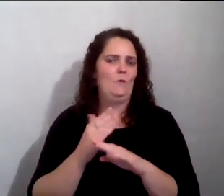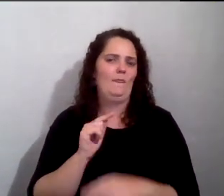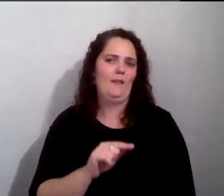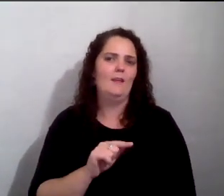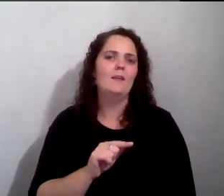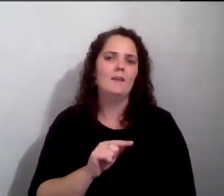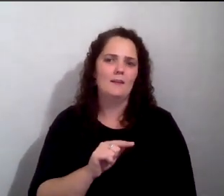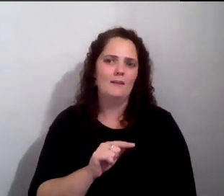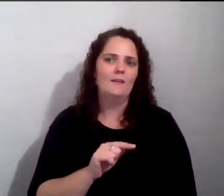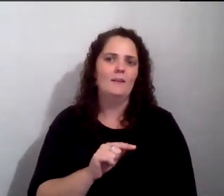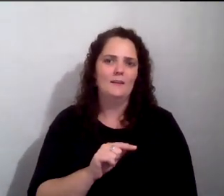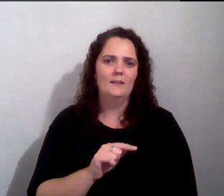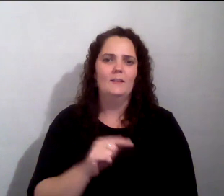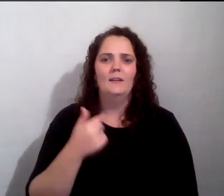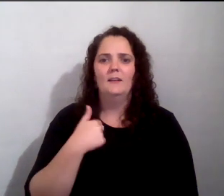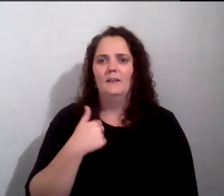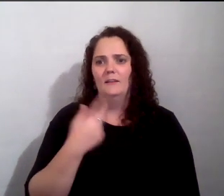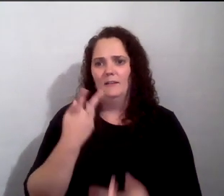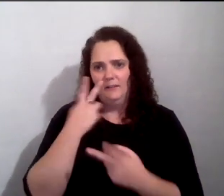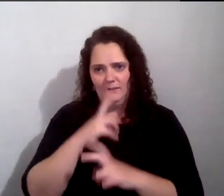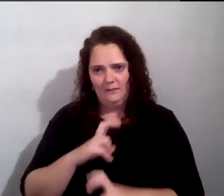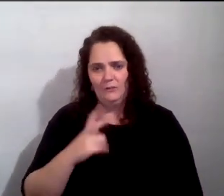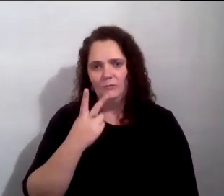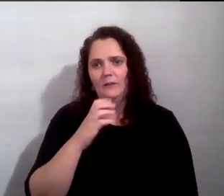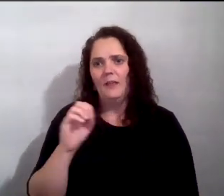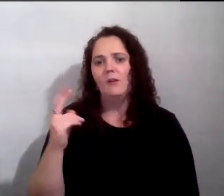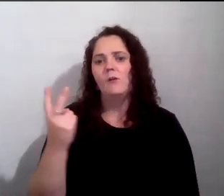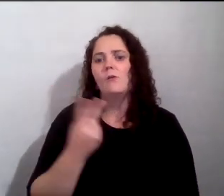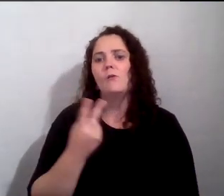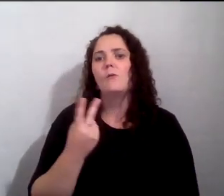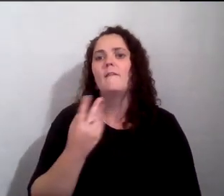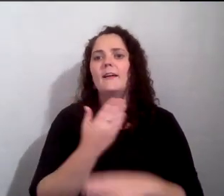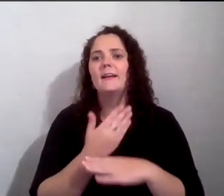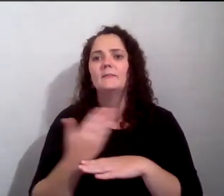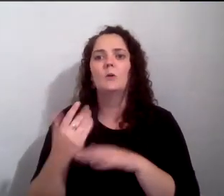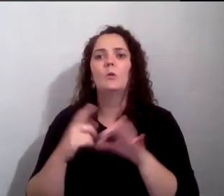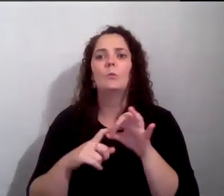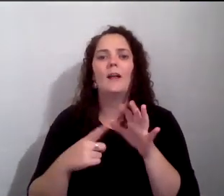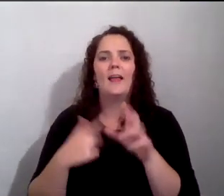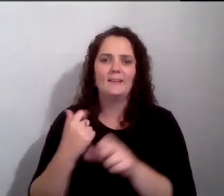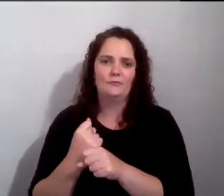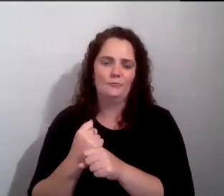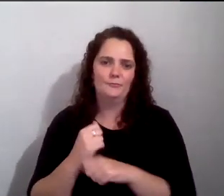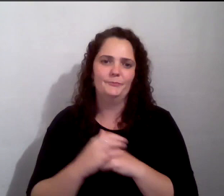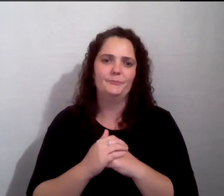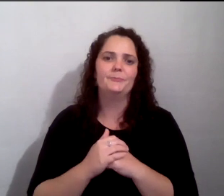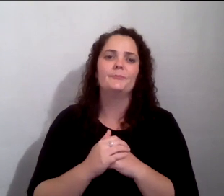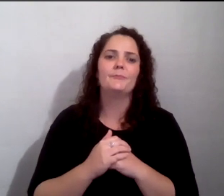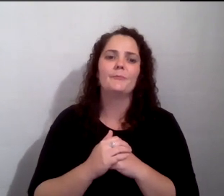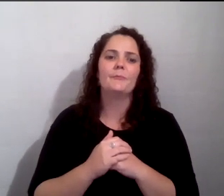Gallery, this idea is that he settled down in relative comfort on Bribie Island to work and to live.